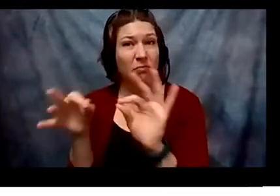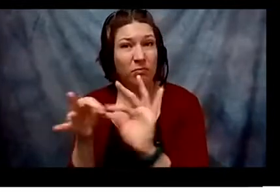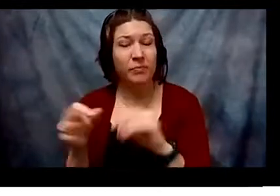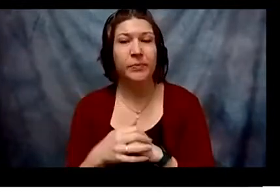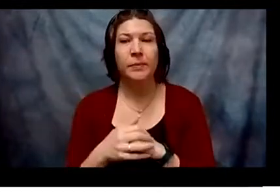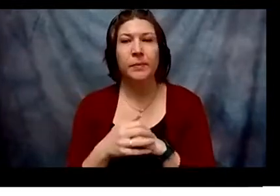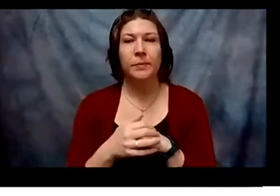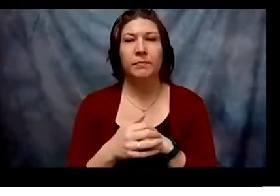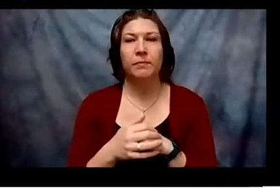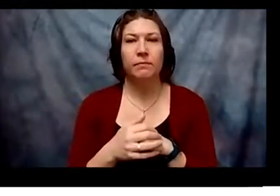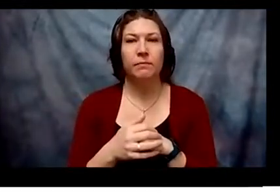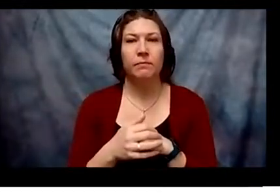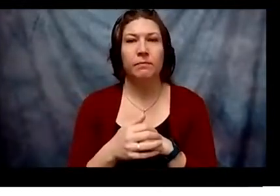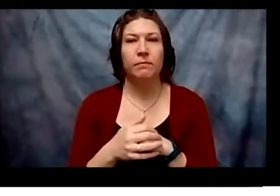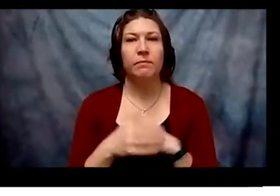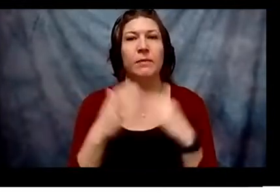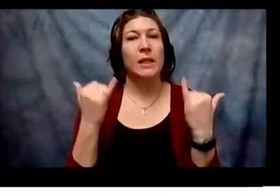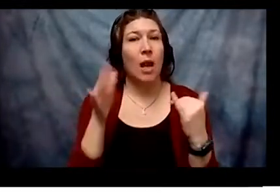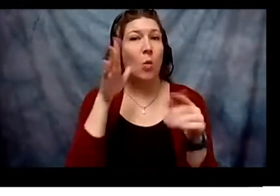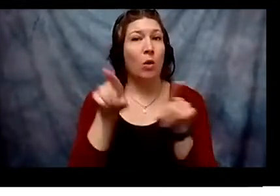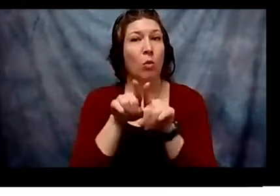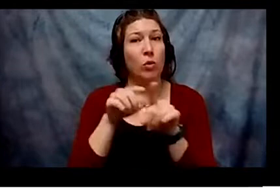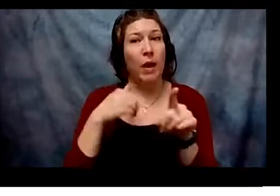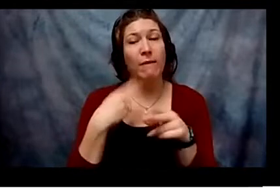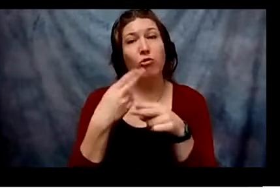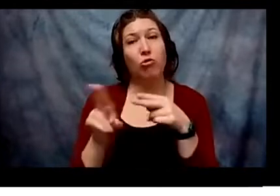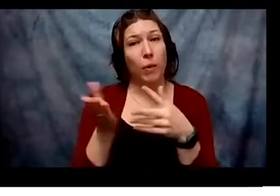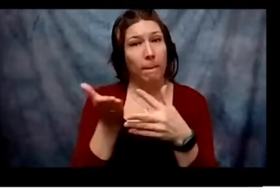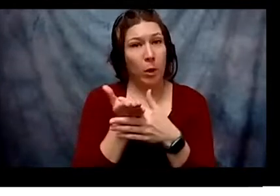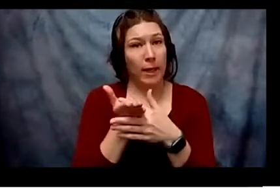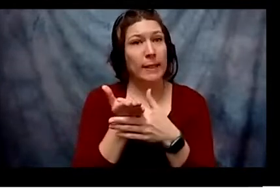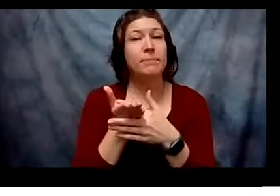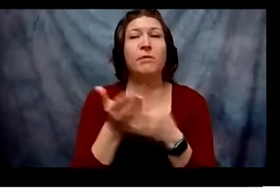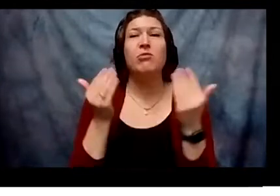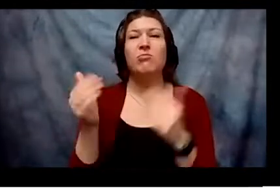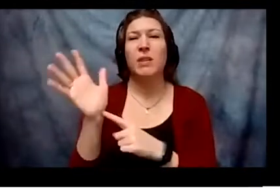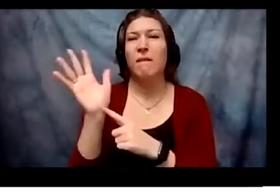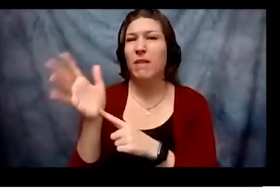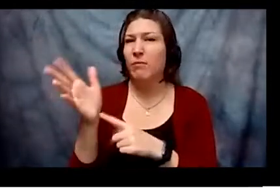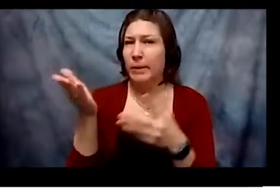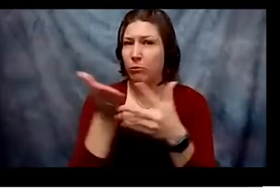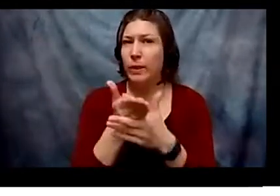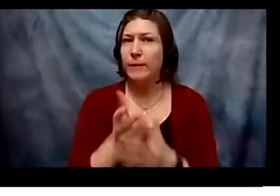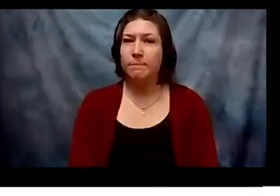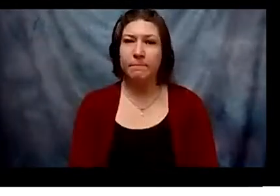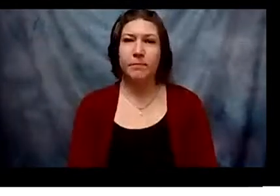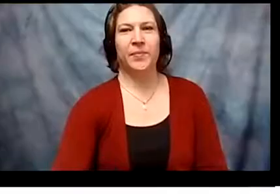into a short break. It'll be a short five-minute break. So take the time to think about what you heard as you refill your glass of water or coffee cup, stretch or go to the bathroom. And when you come back at 10:55 we'll learn more about disability history. And then we'll hold another breakout discussion to reflect